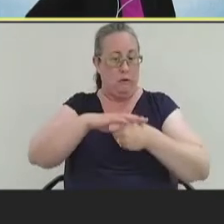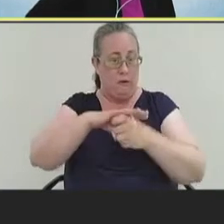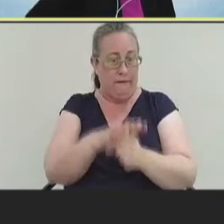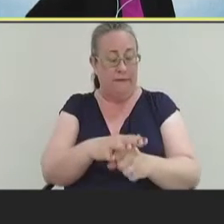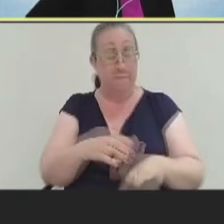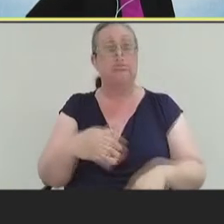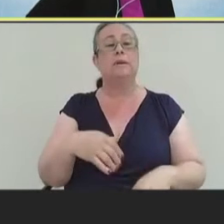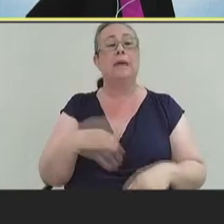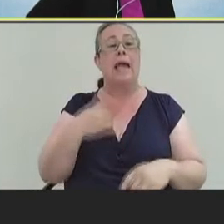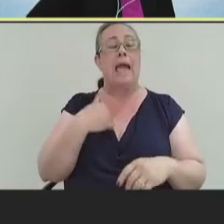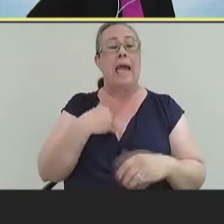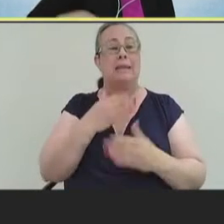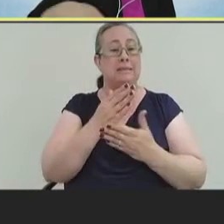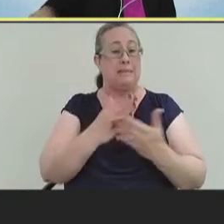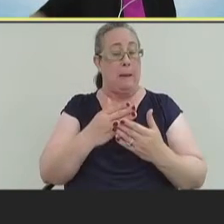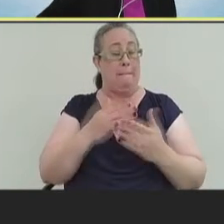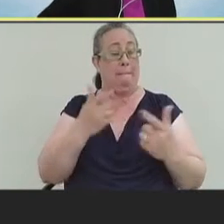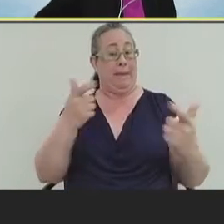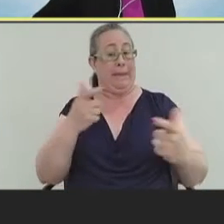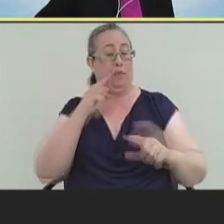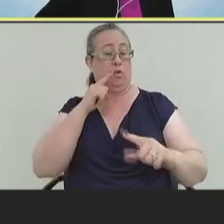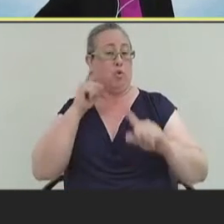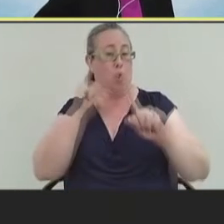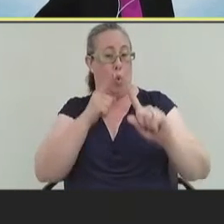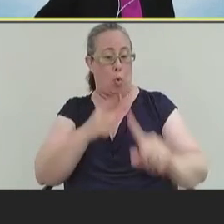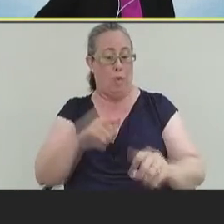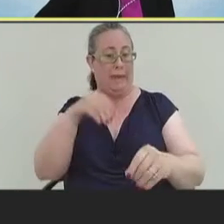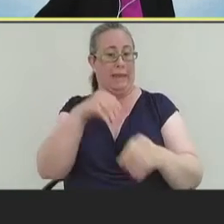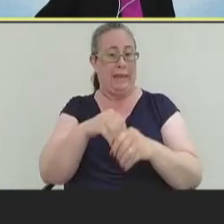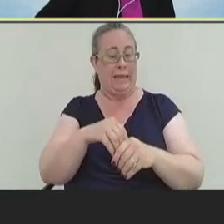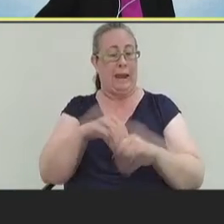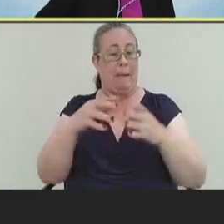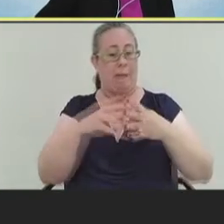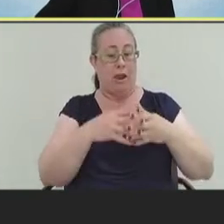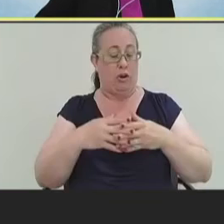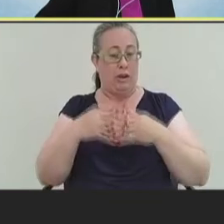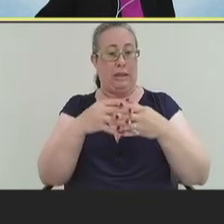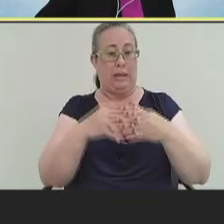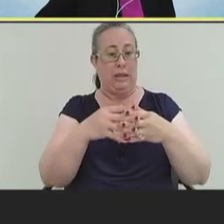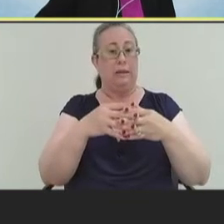some very bold goals that are outlined in the American Pandemic Preparedness Plan or the AP3.